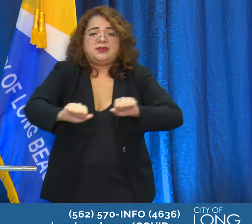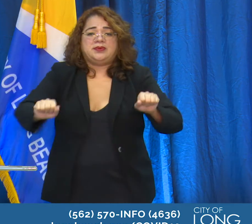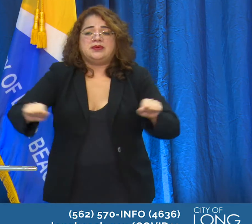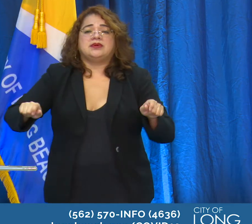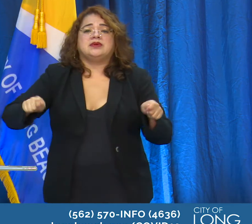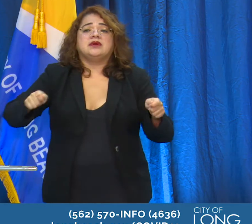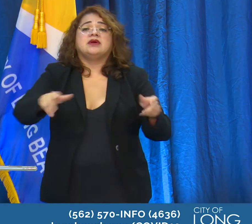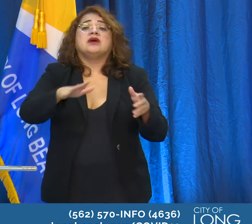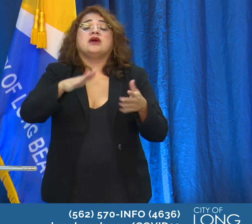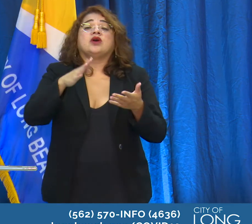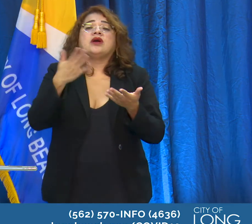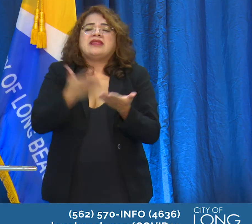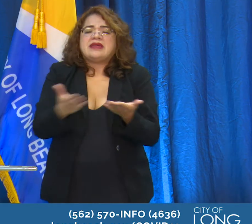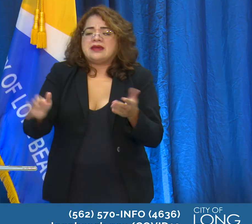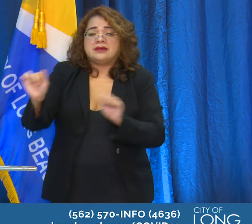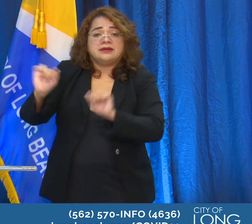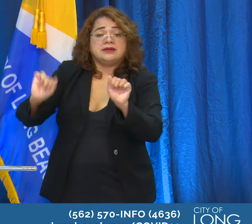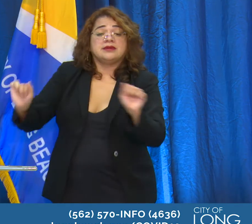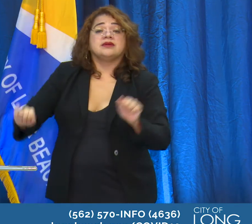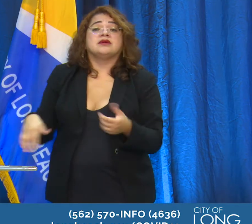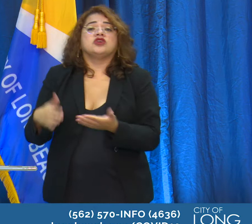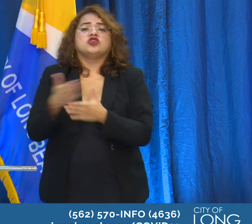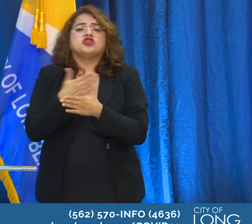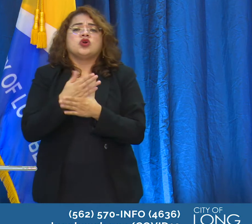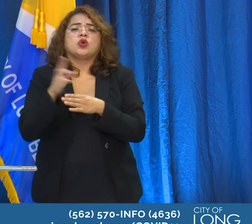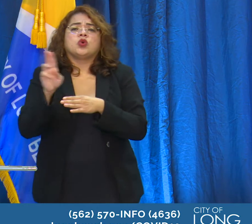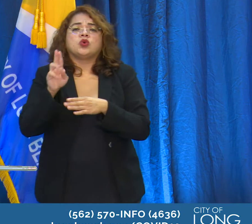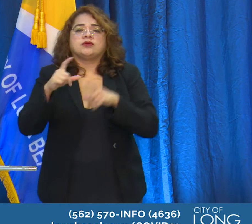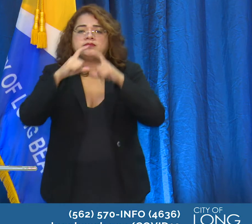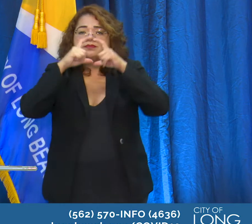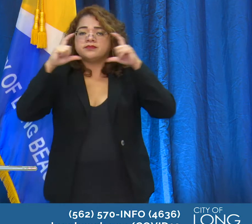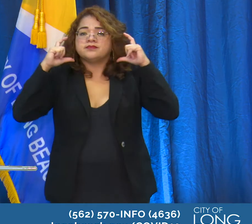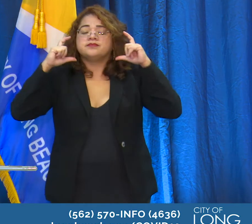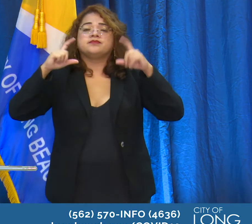and objects throughout the school, ensuring use of appropriate face coverings at all times,